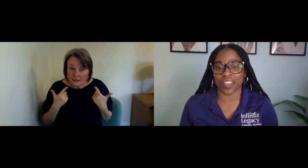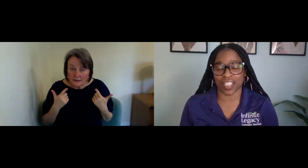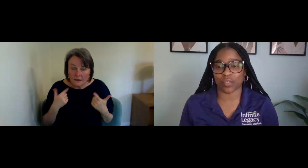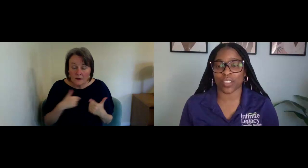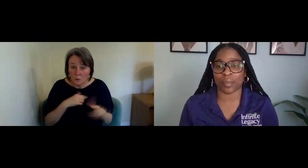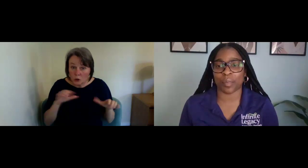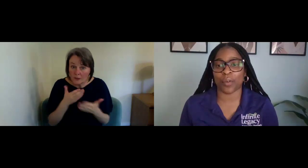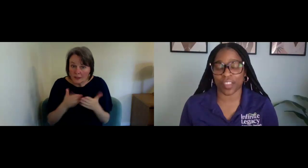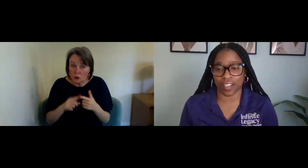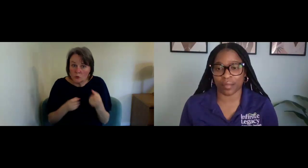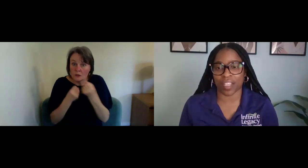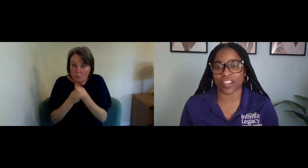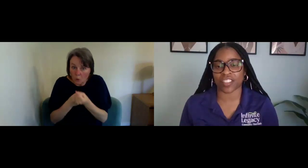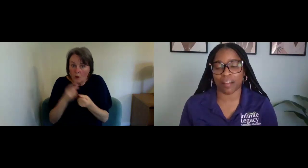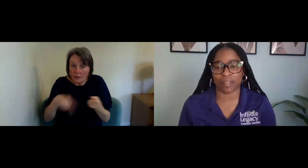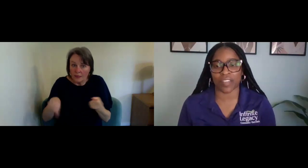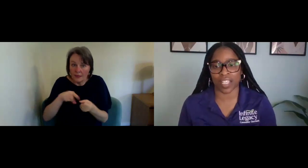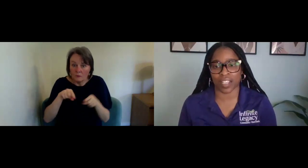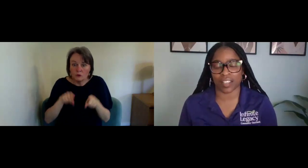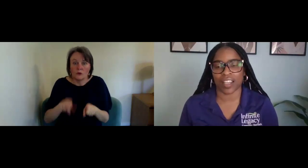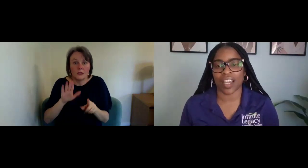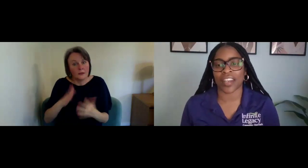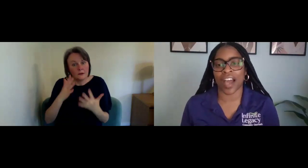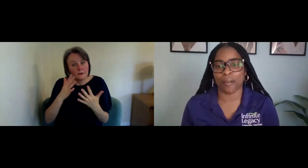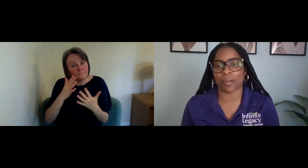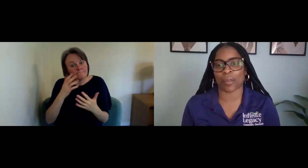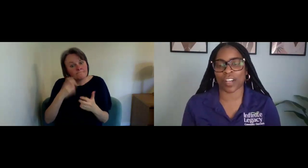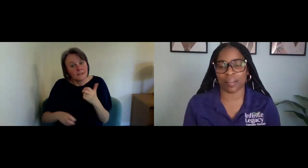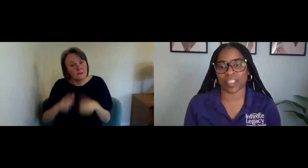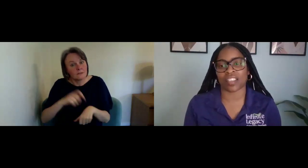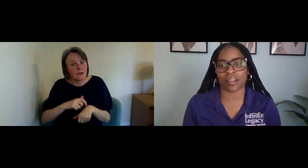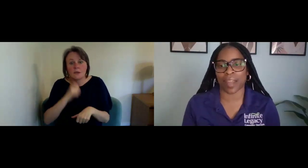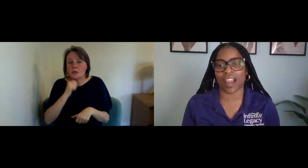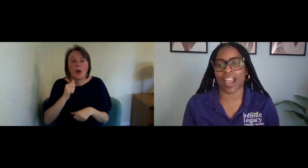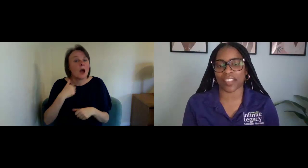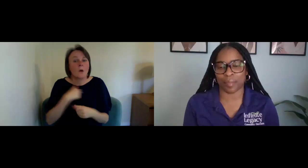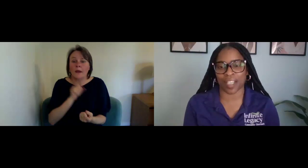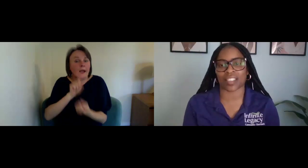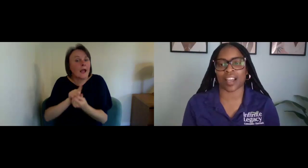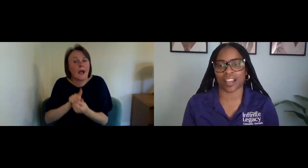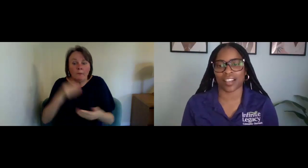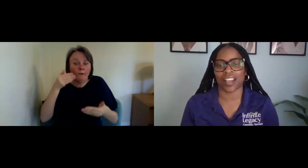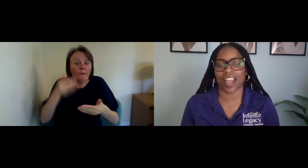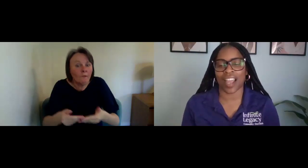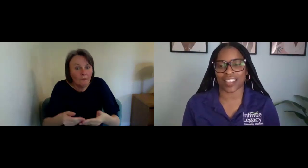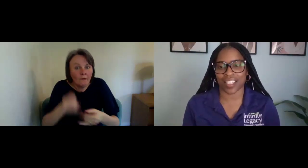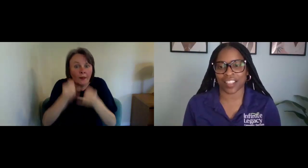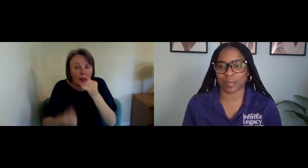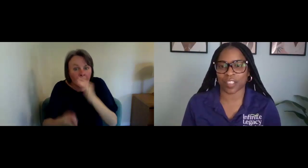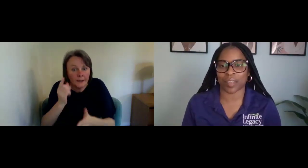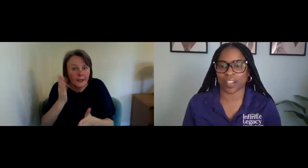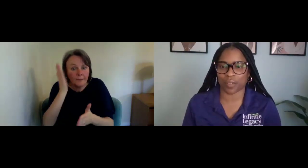we were doing things to support them in their time of need, and not when we're coming to them at the bedside asking them